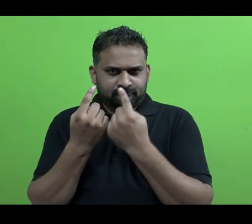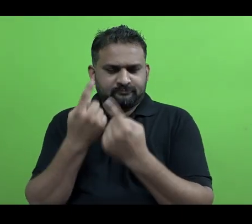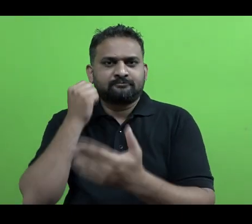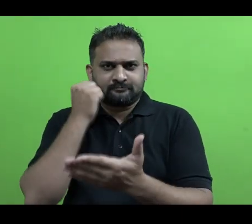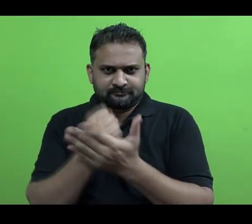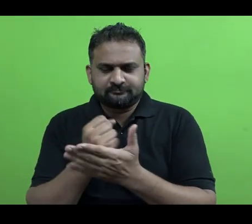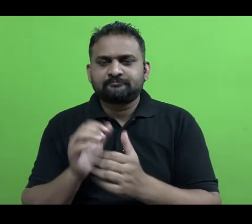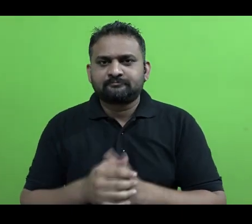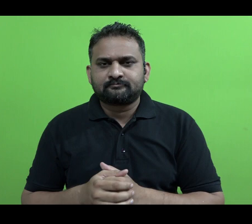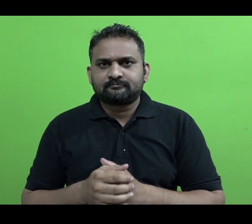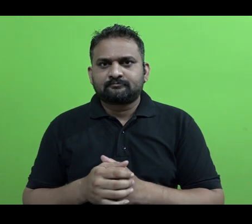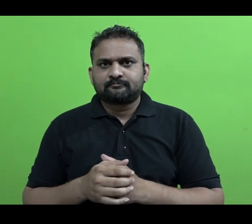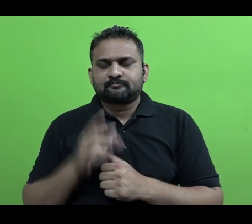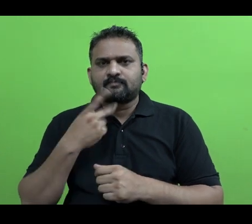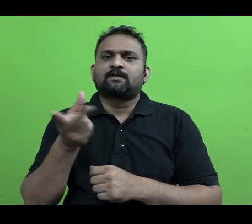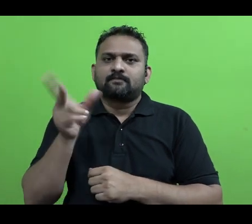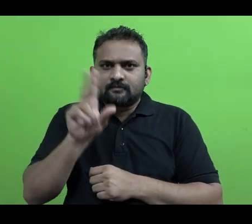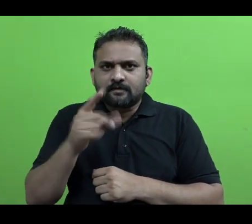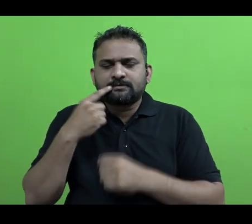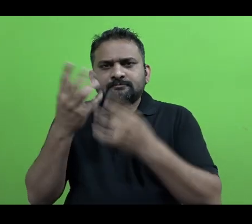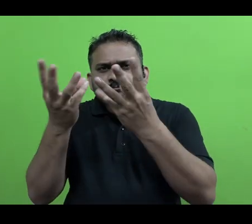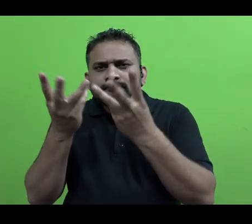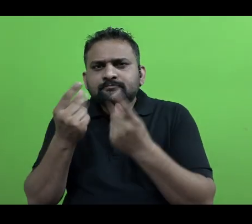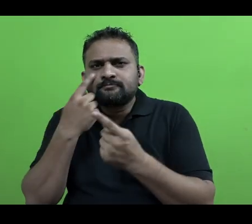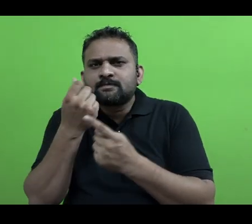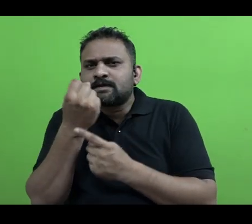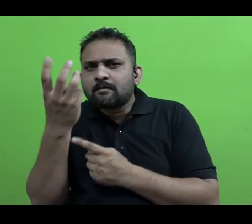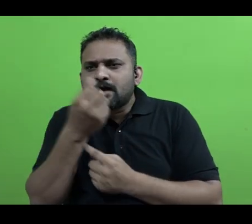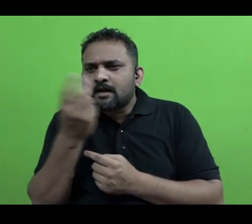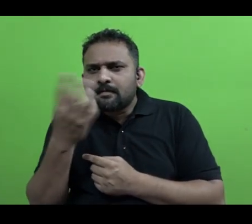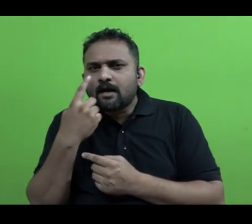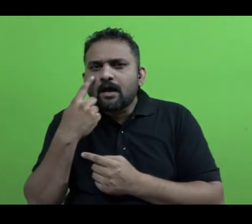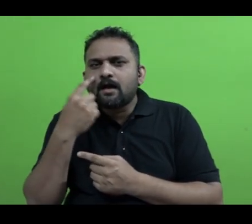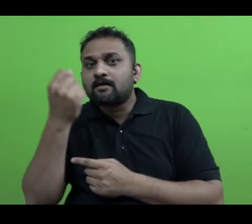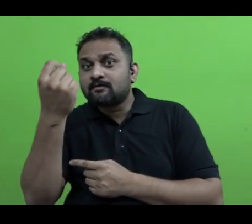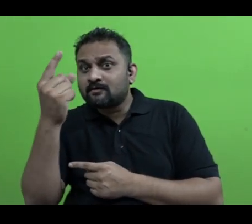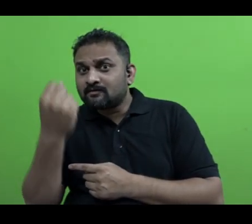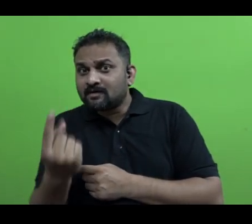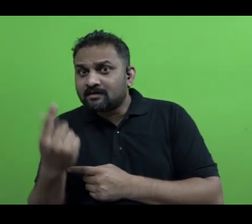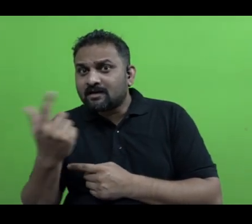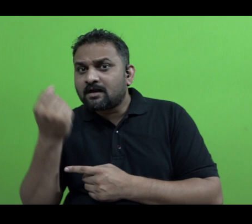is the right answer. So we will once again calculate the numbers in the units place.